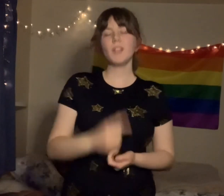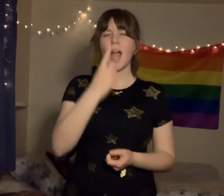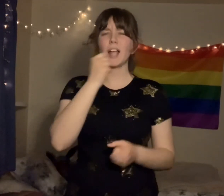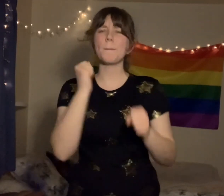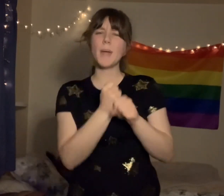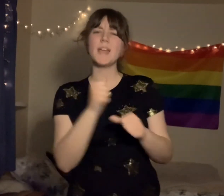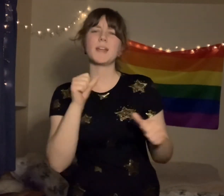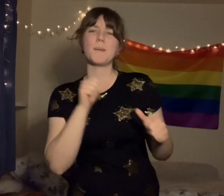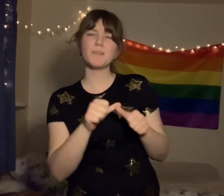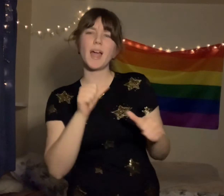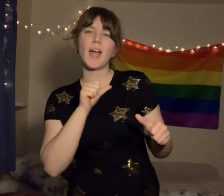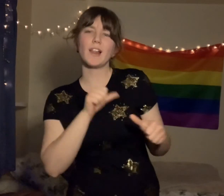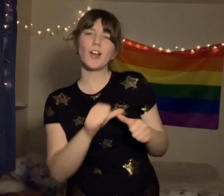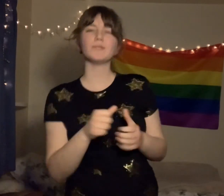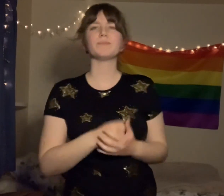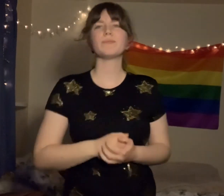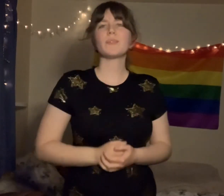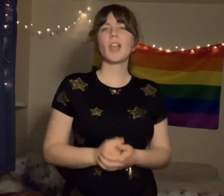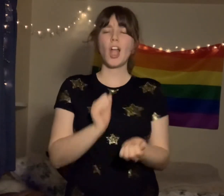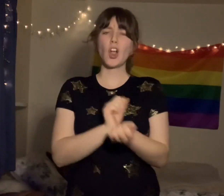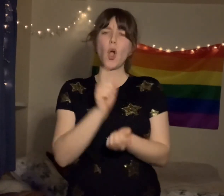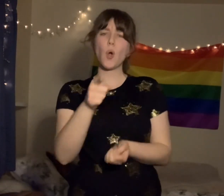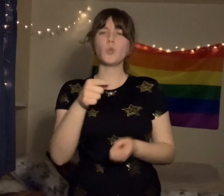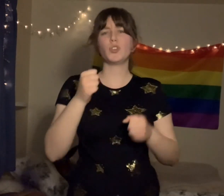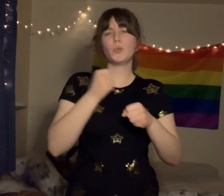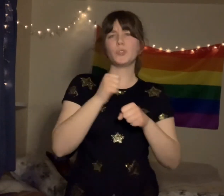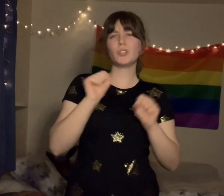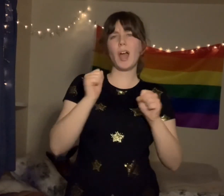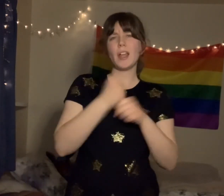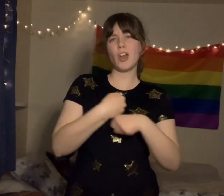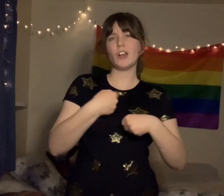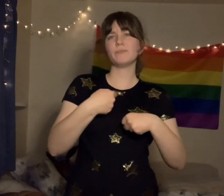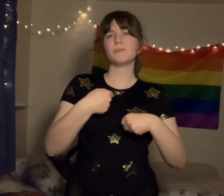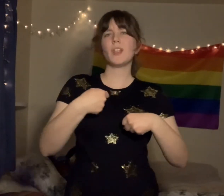I can make it better I can hold you tighter